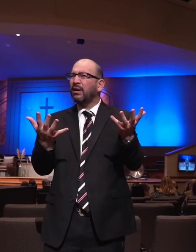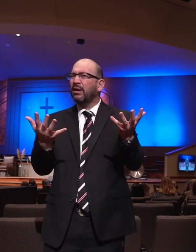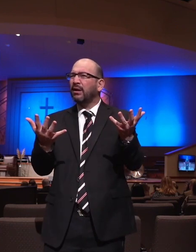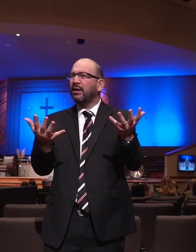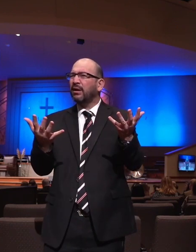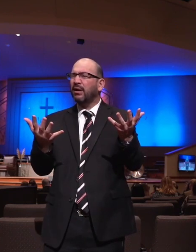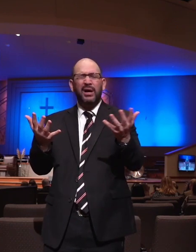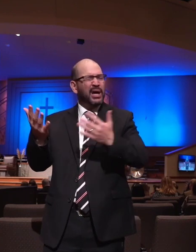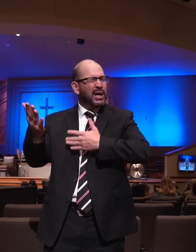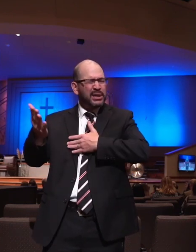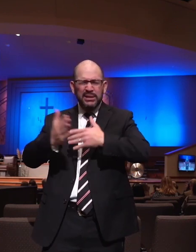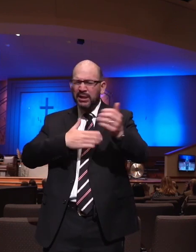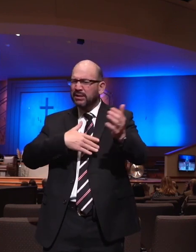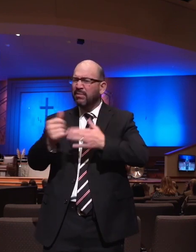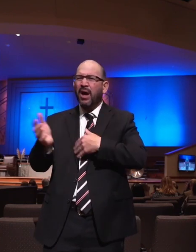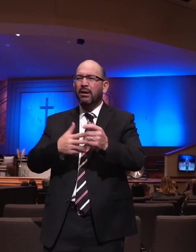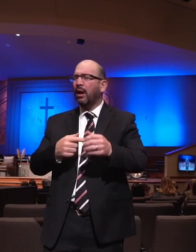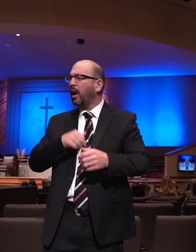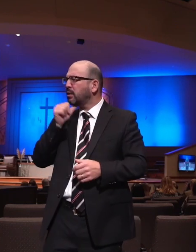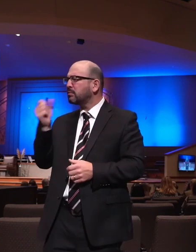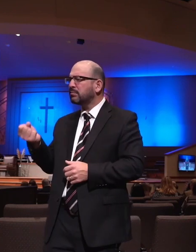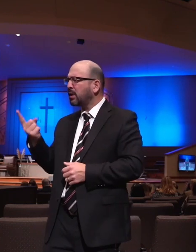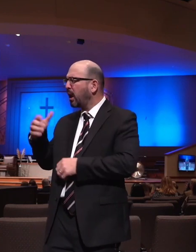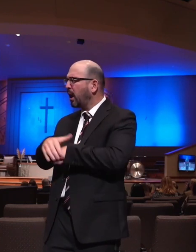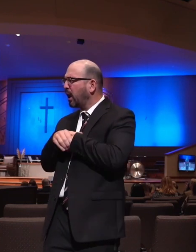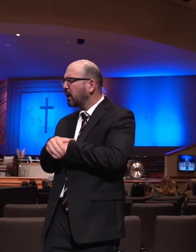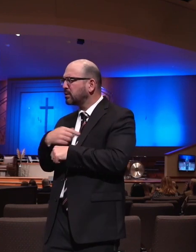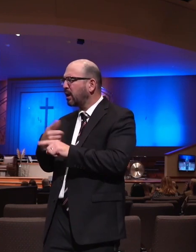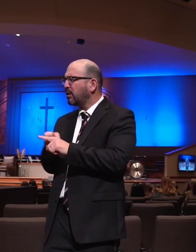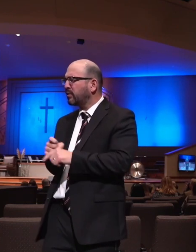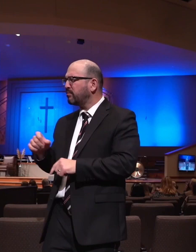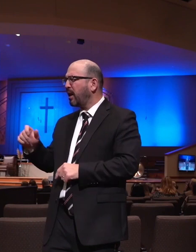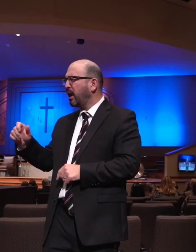I don’t understand English that well I'm from Alabama and I don't understand English